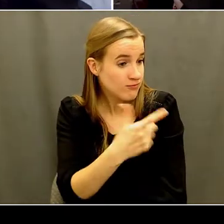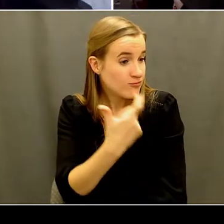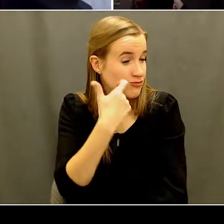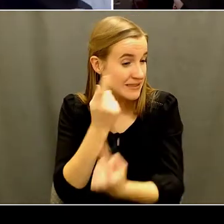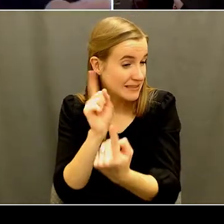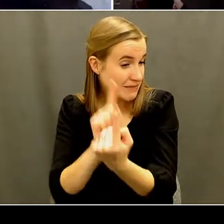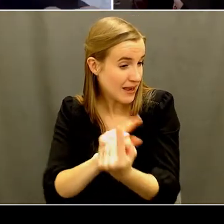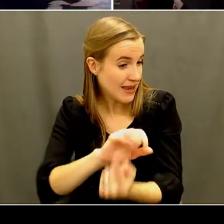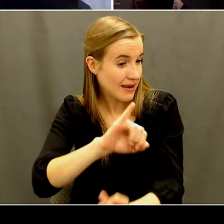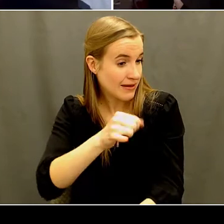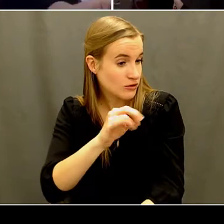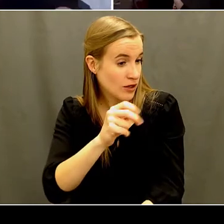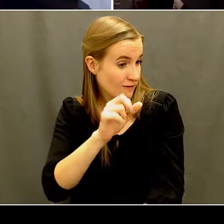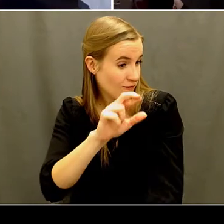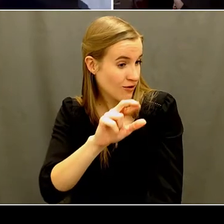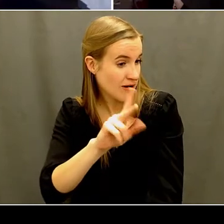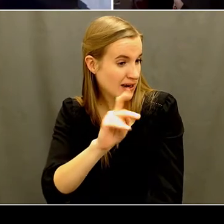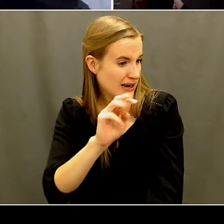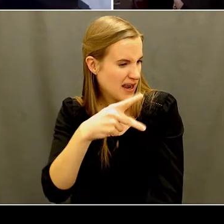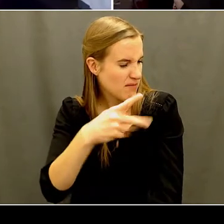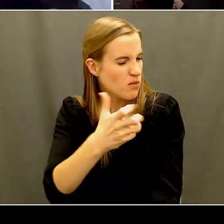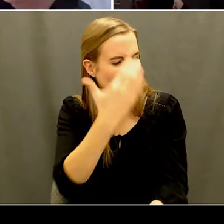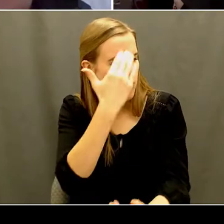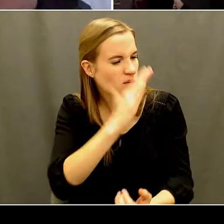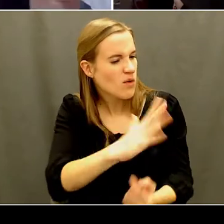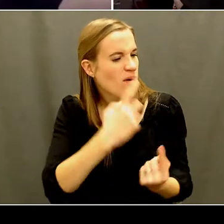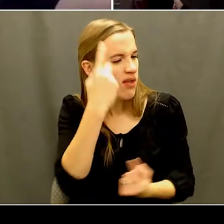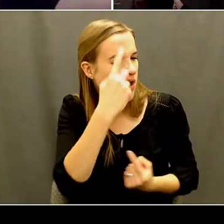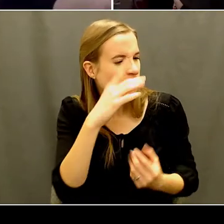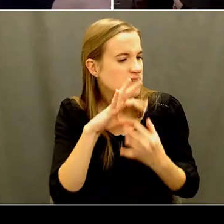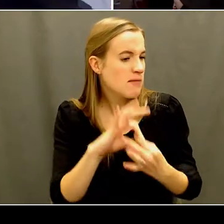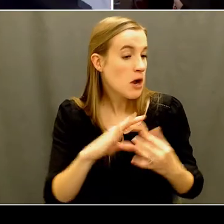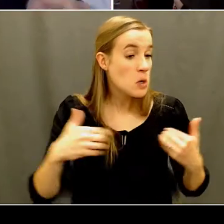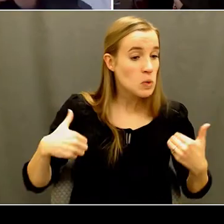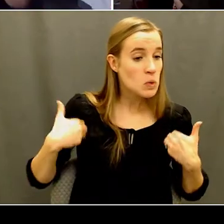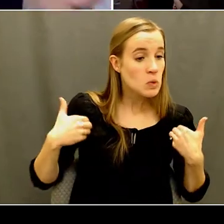Well, I'm young, I'm disabled, I'm employed. Here you go, completely candid